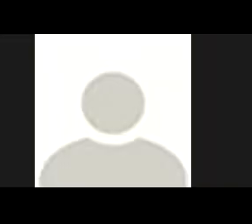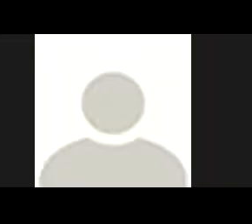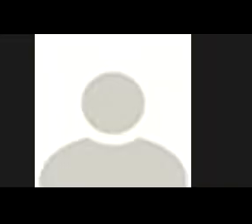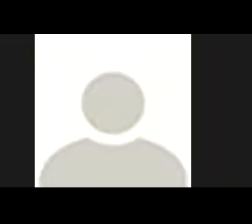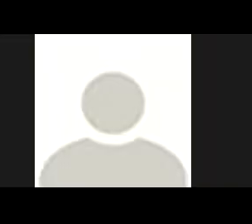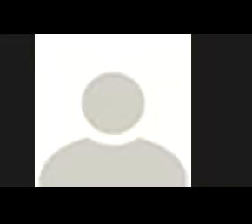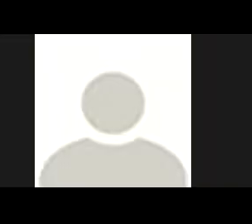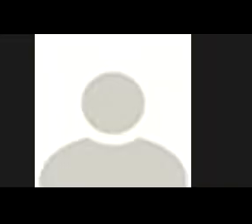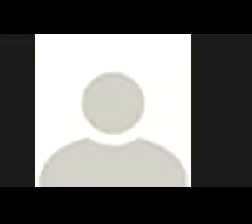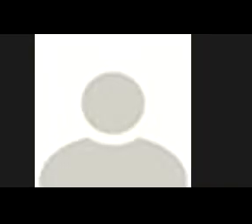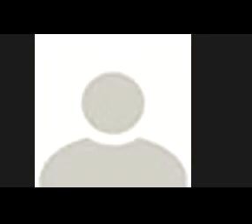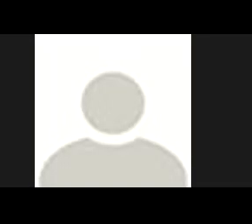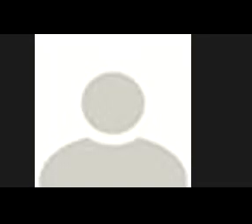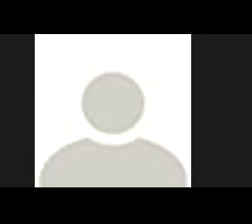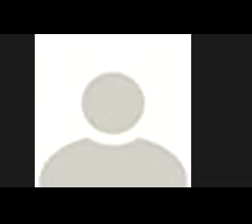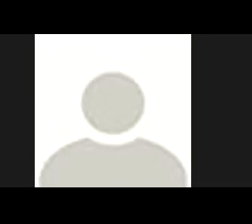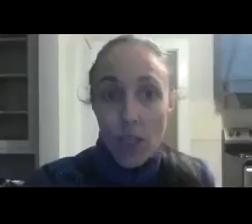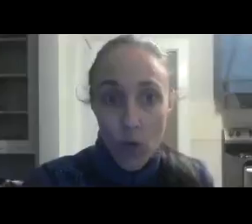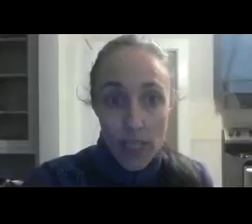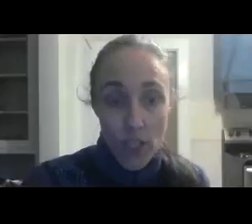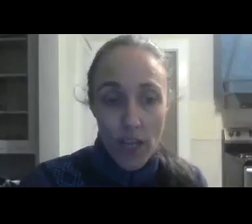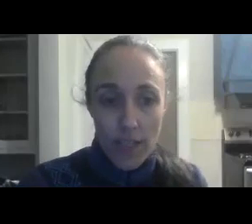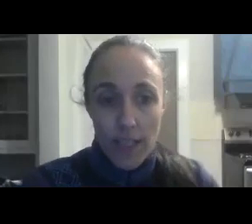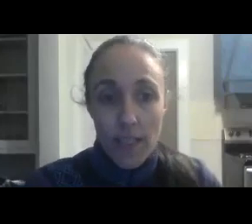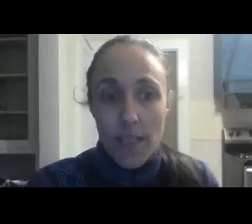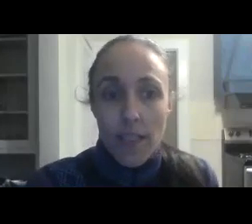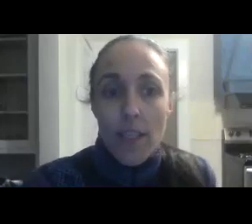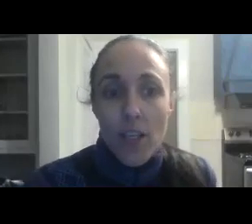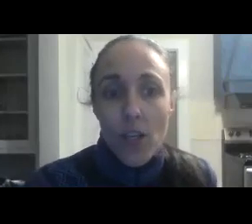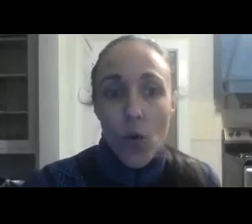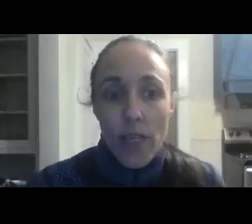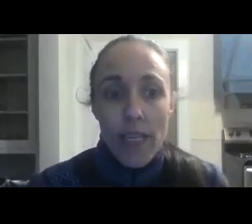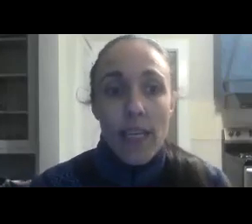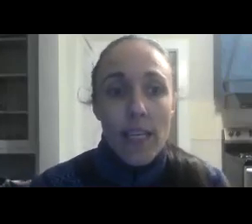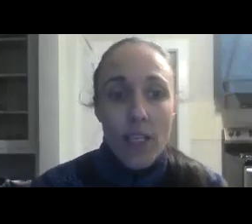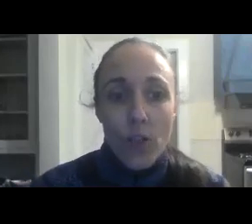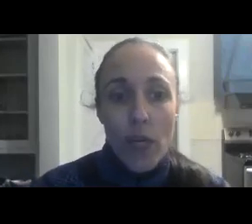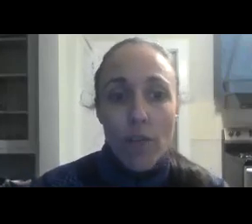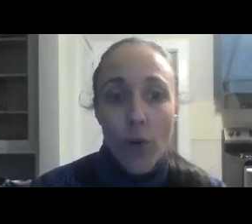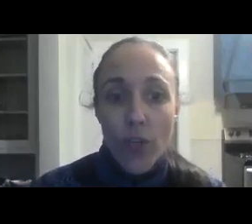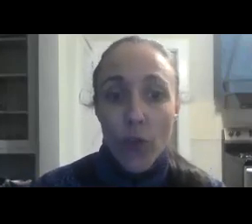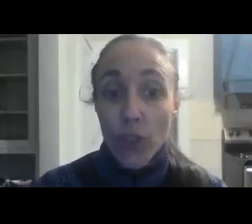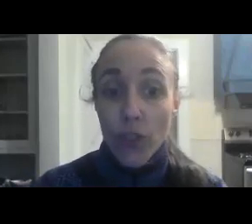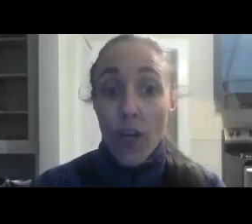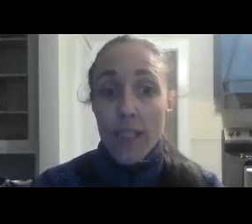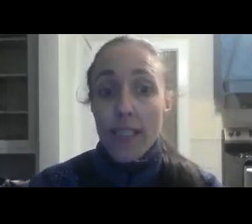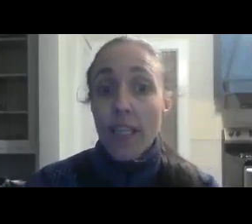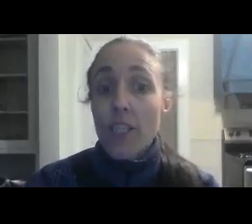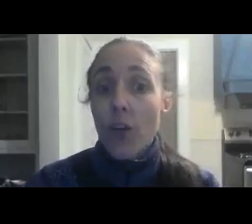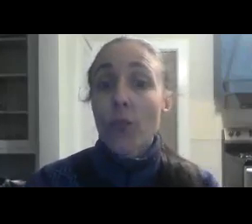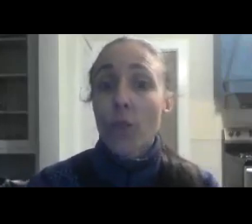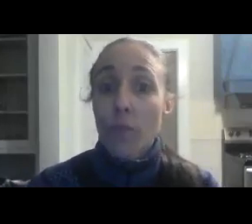Next up we have the lovely Courtney Johnson. Courtney is a 24-year-old autistic adult with